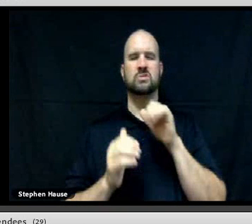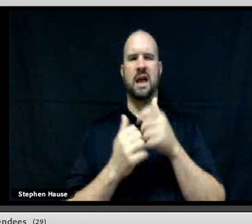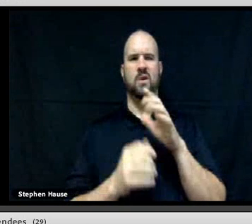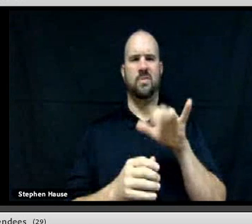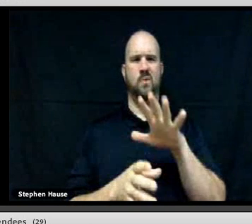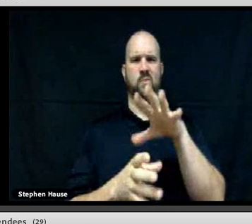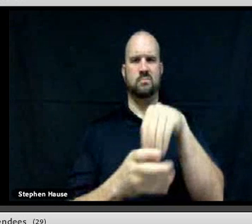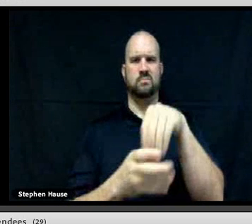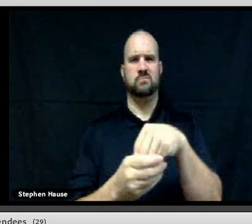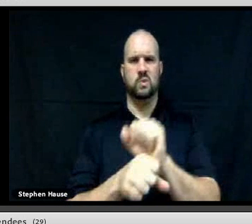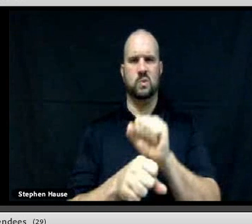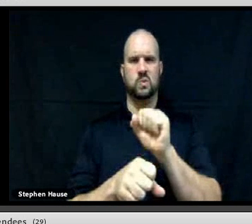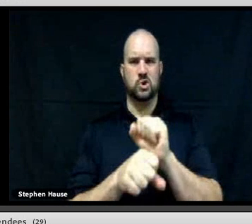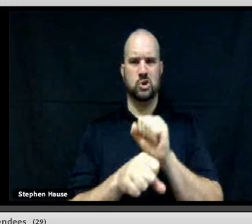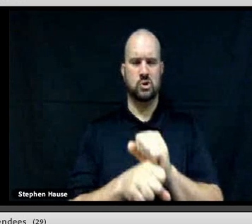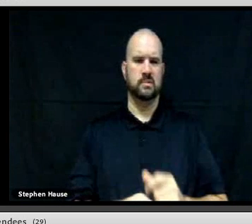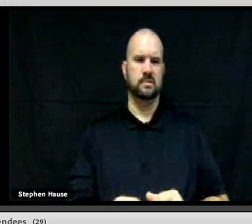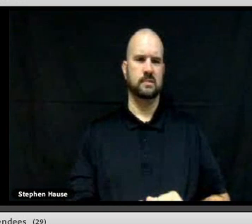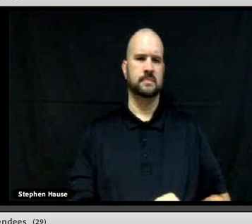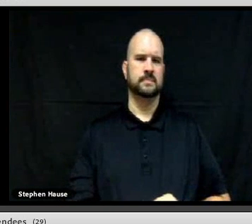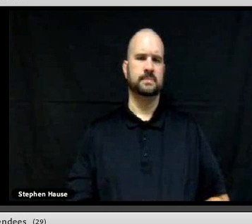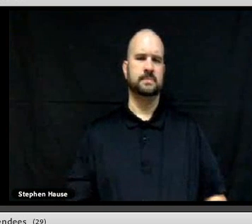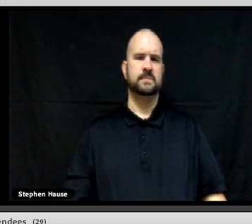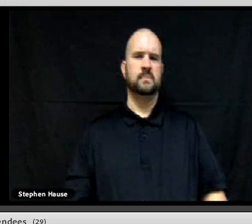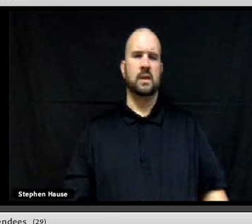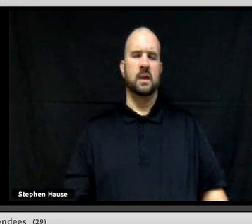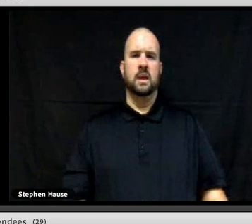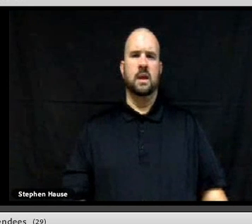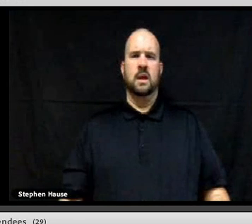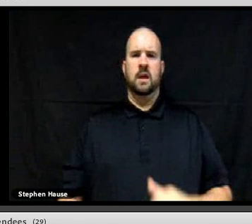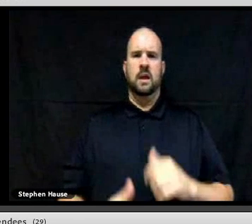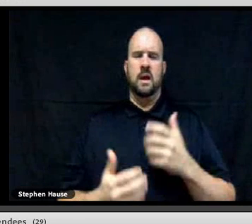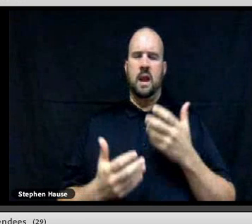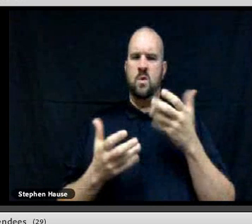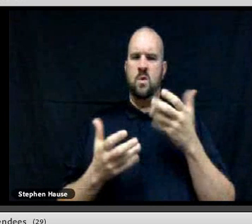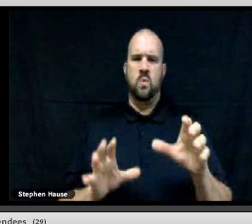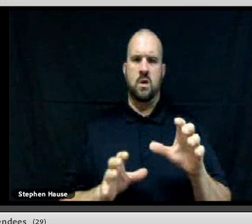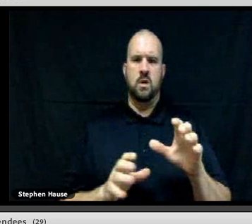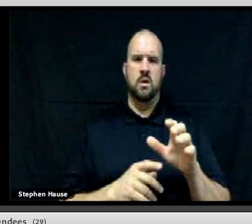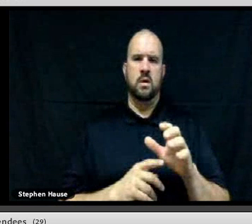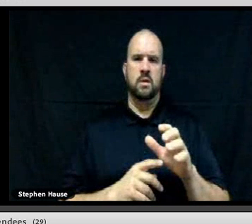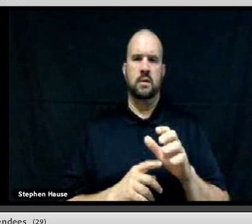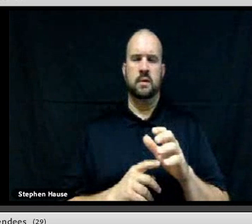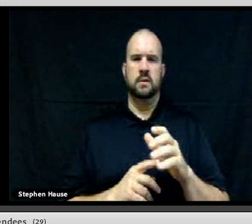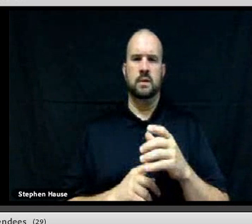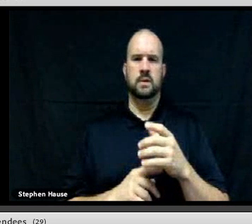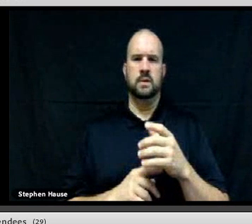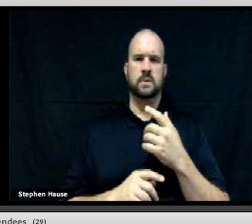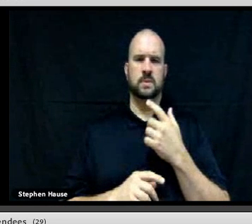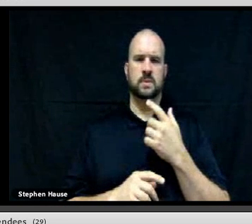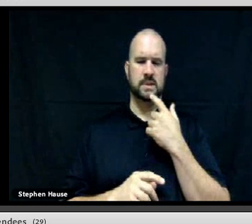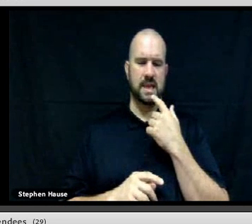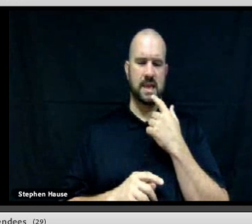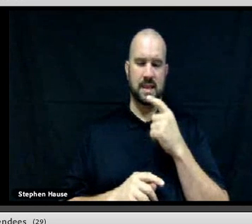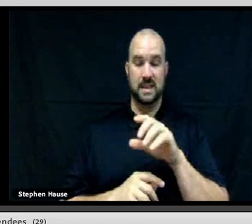not wanting to say that these images, whether they're tiny thumbnails or medium-sized thumbnails